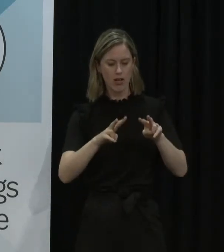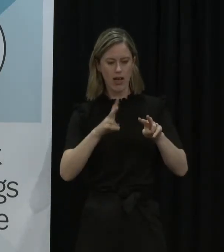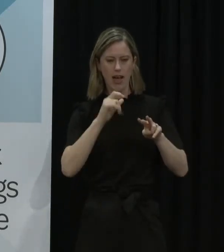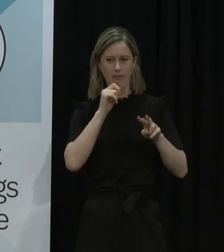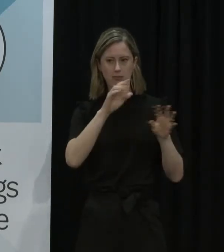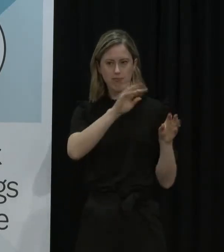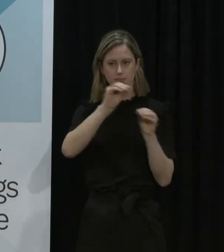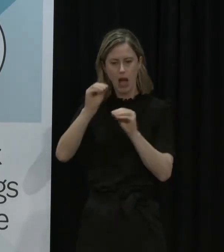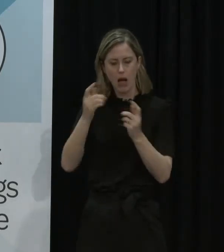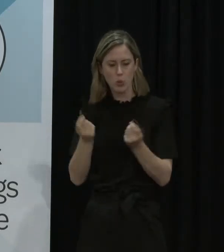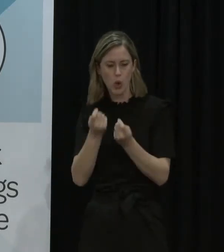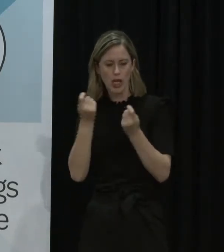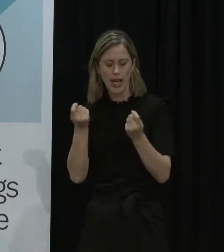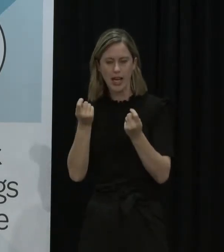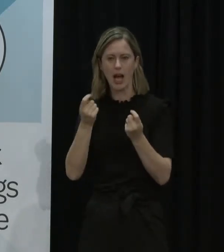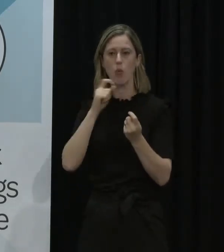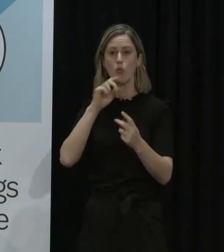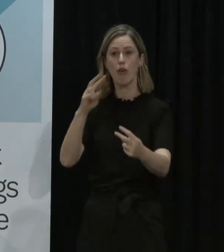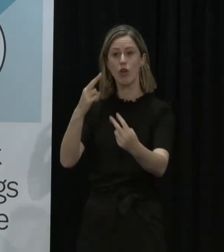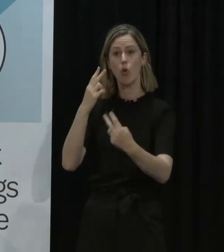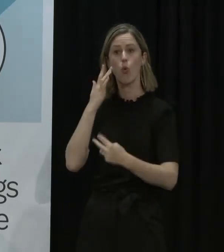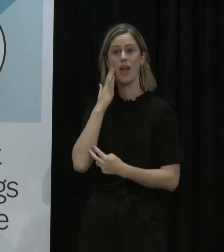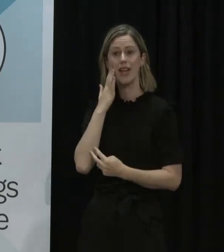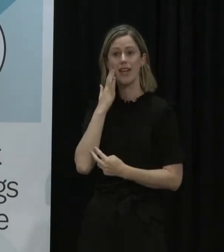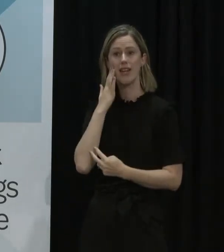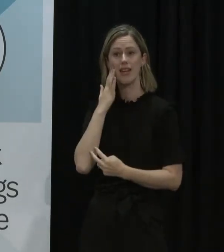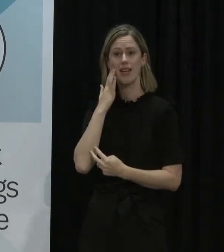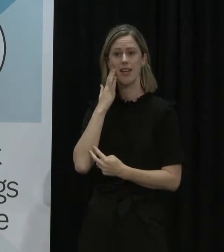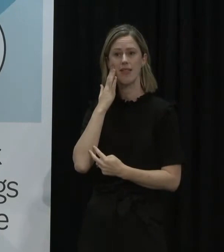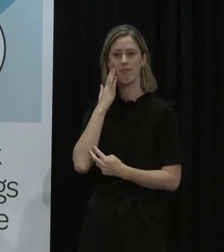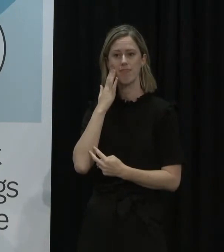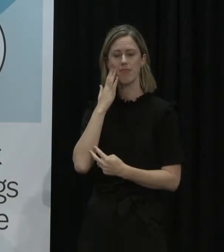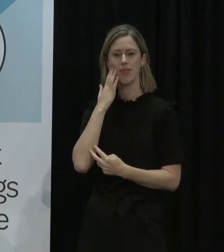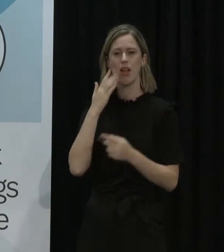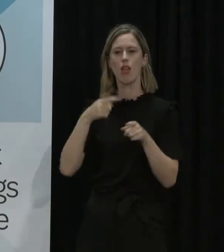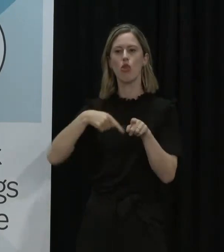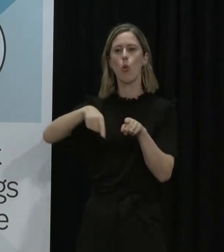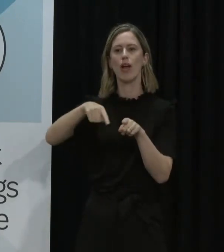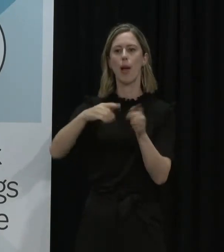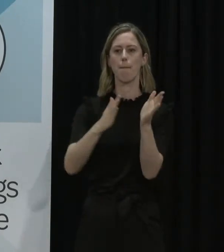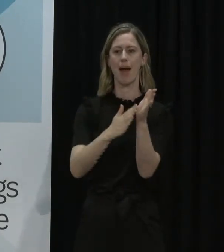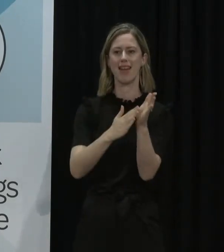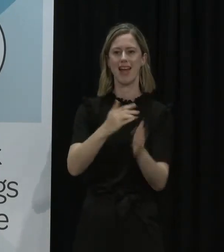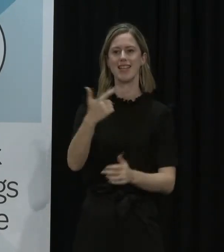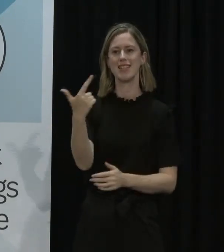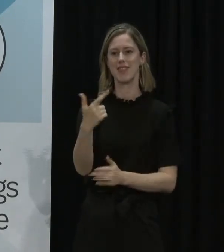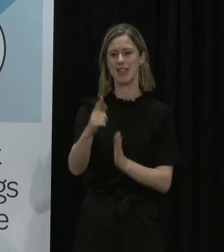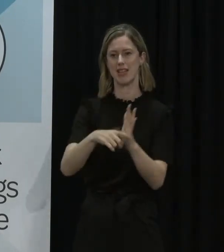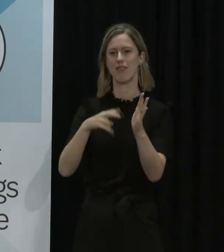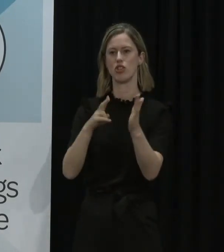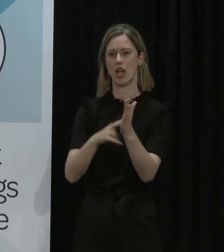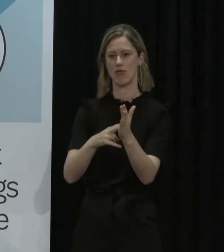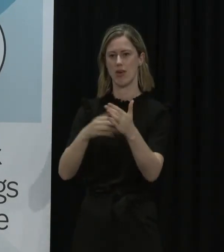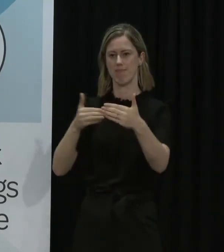roughly a month to allow us to see the impact of the shift and